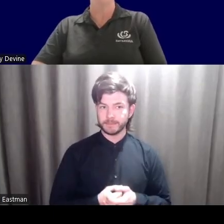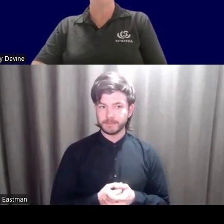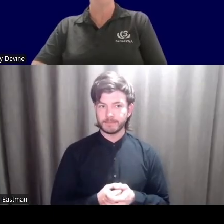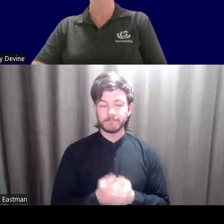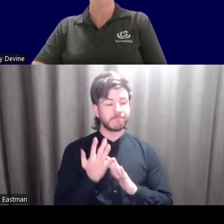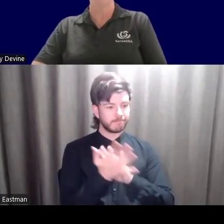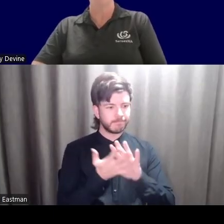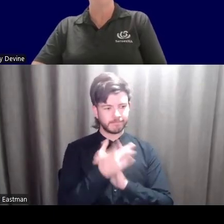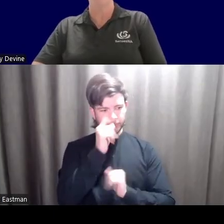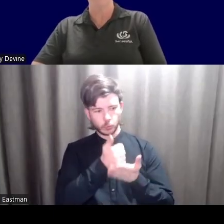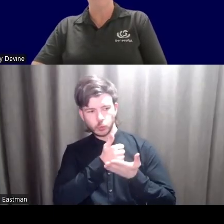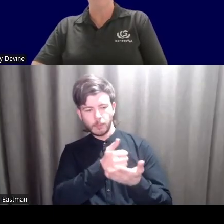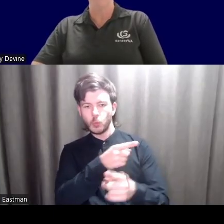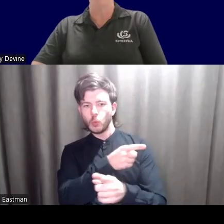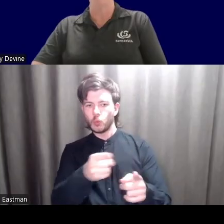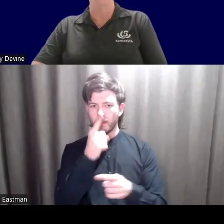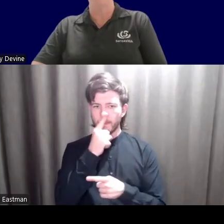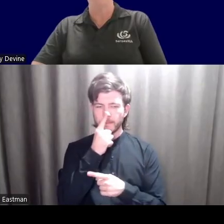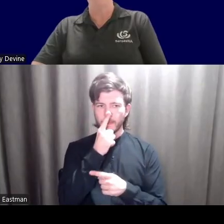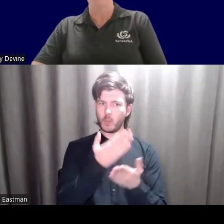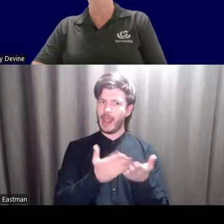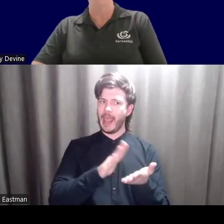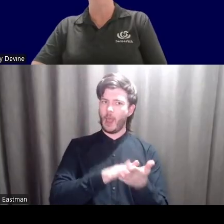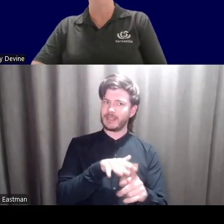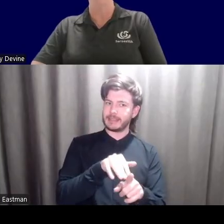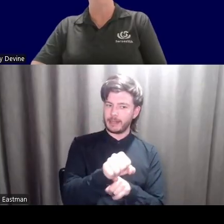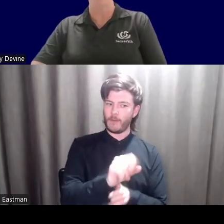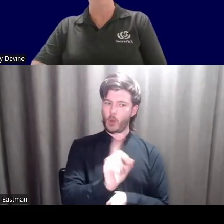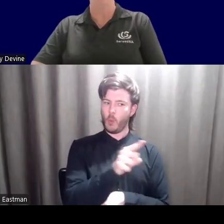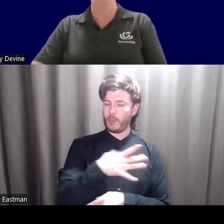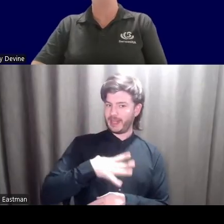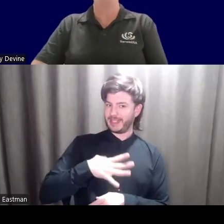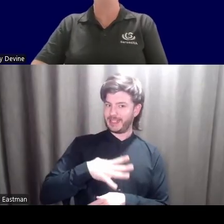identify their sensory preferences and meet them in a way that works best for